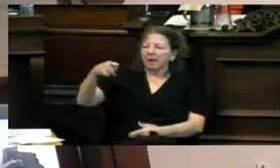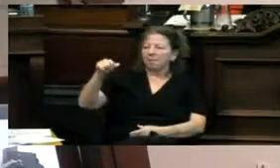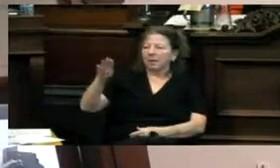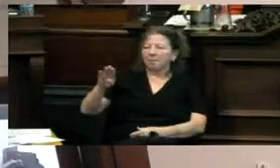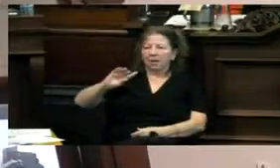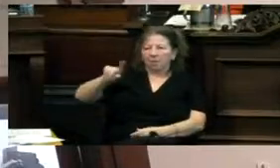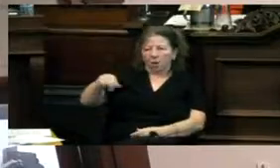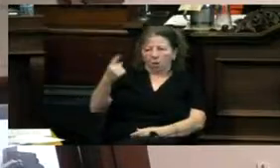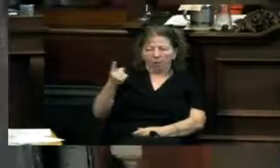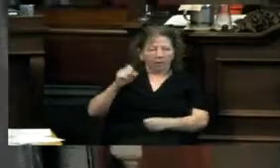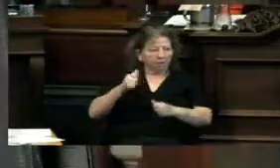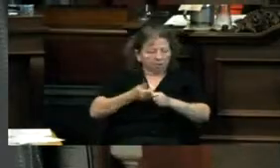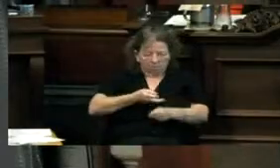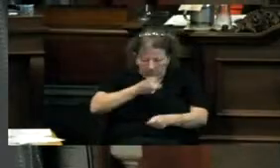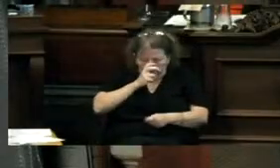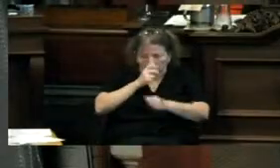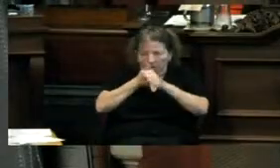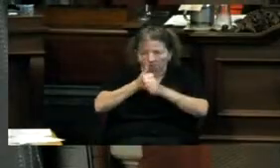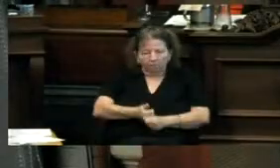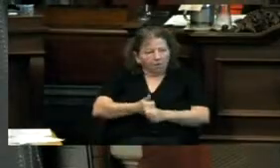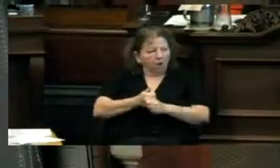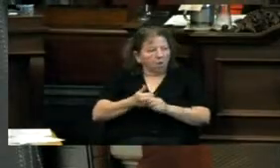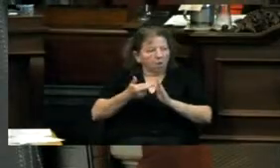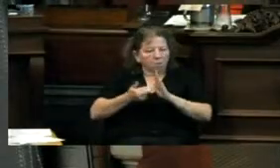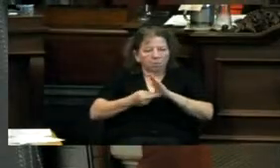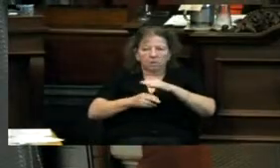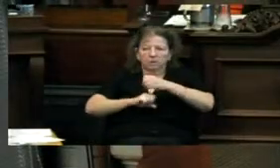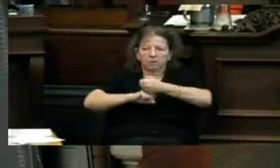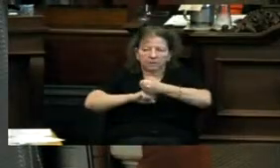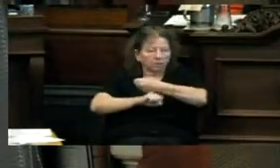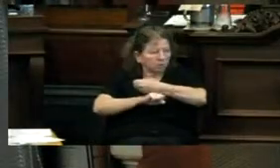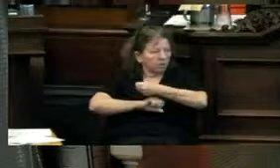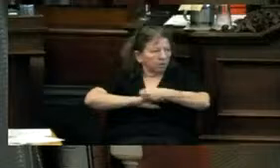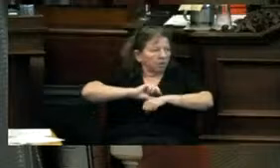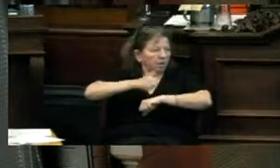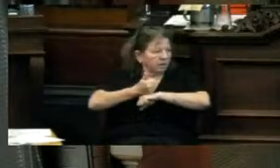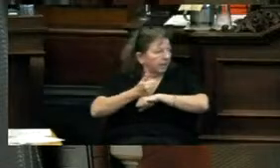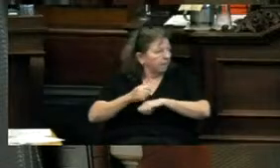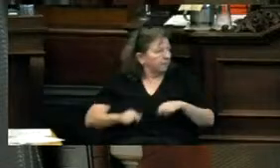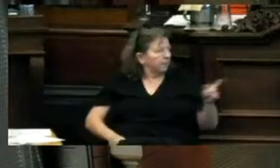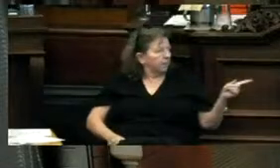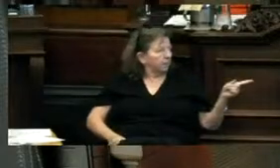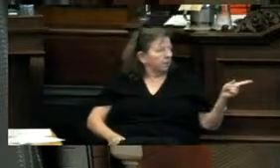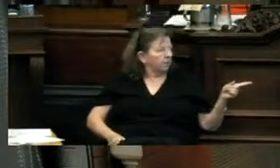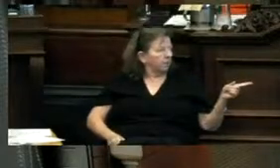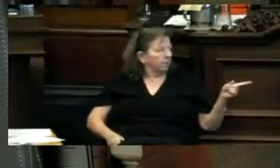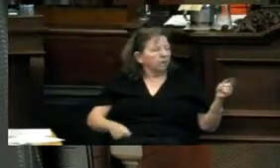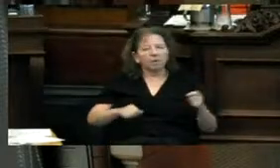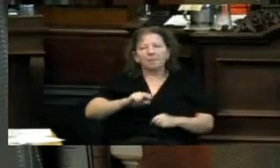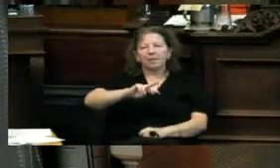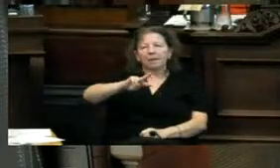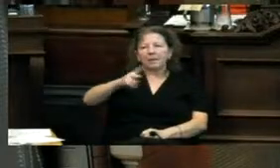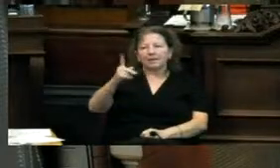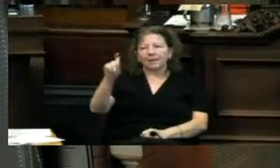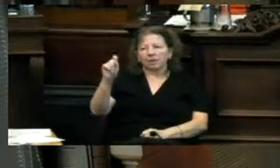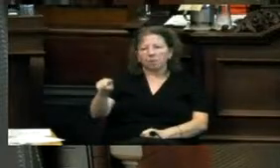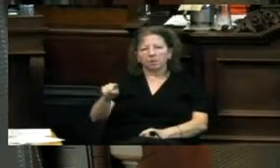for, it would basically say PAB, all you can do is expressly what's in the charter. That